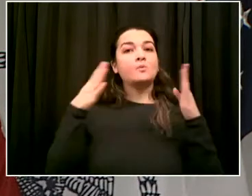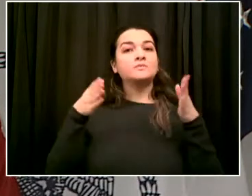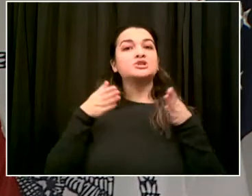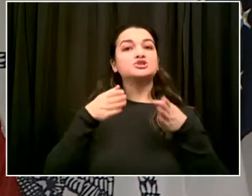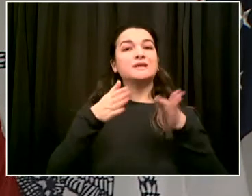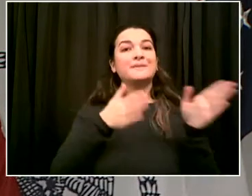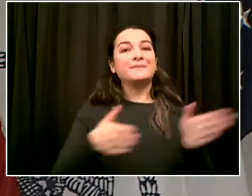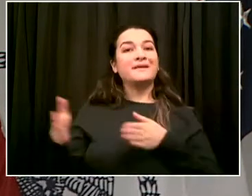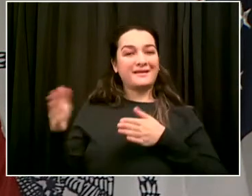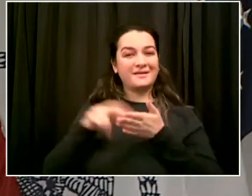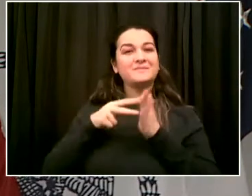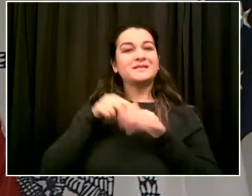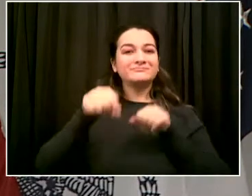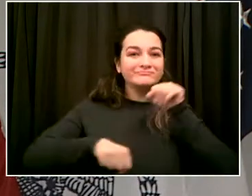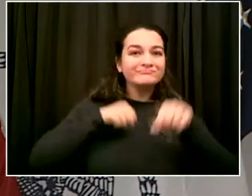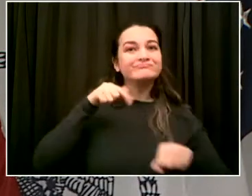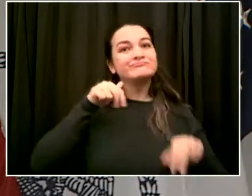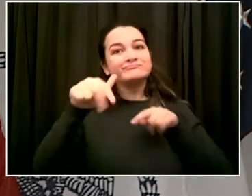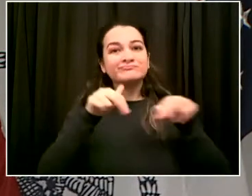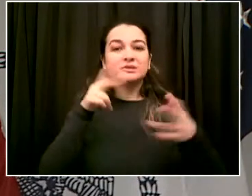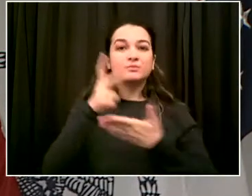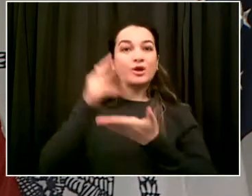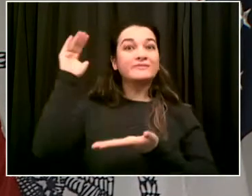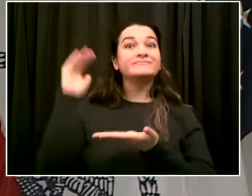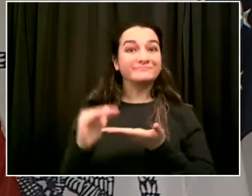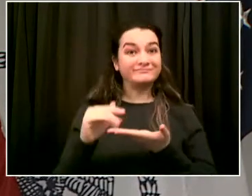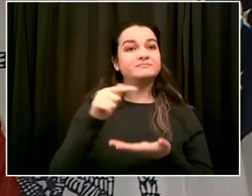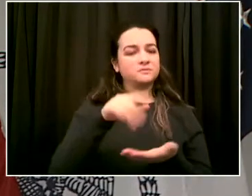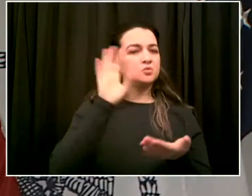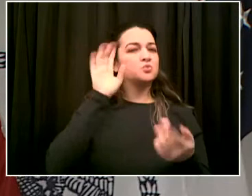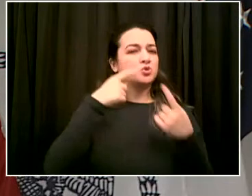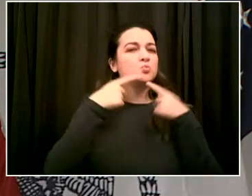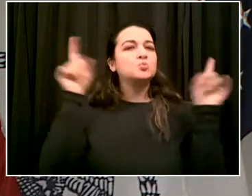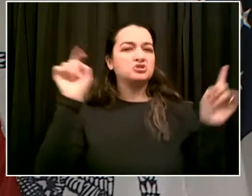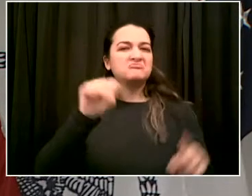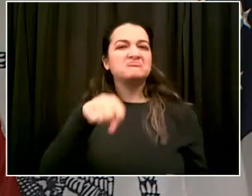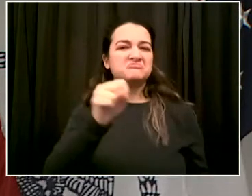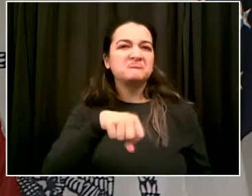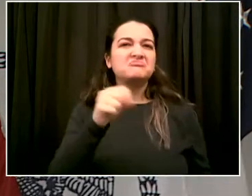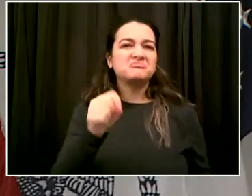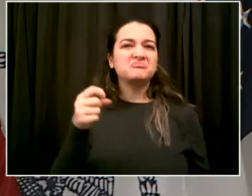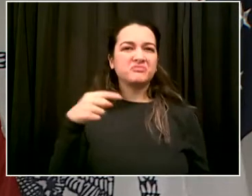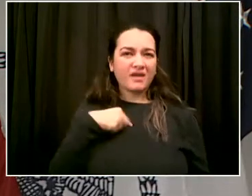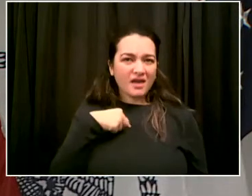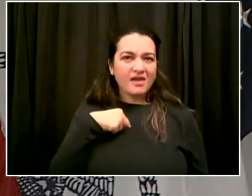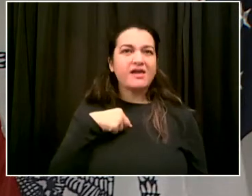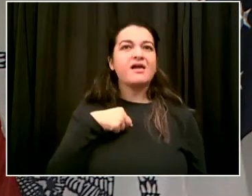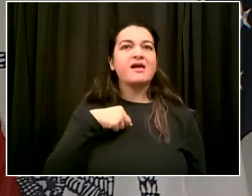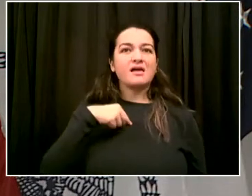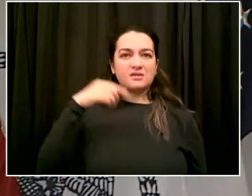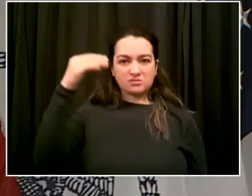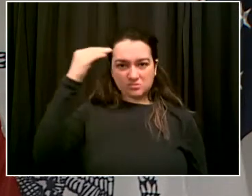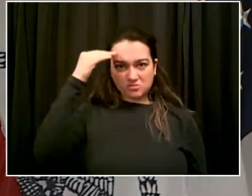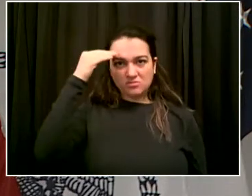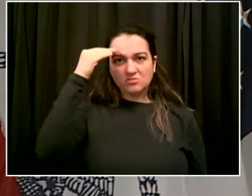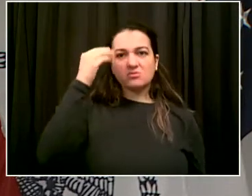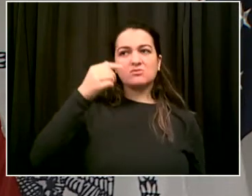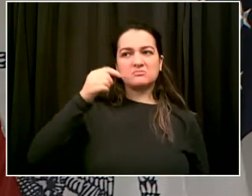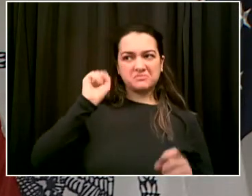NEIGHBORHOODS THAT HAPPEN TO BE WEALTHIER AND NEIGHBORHOODS THAT HAPPENED TO BE NOT.